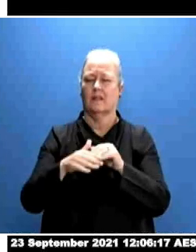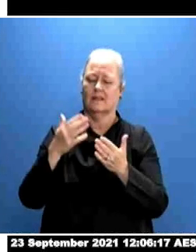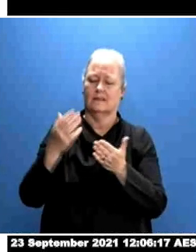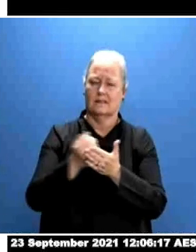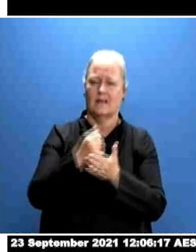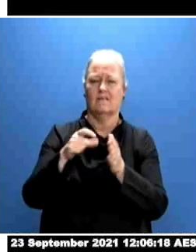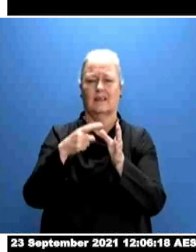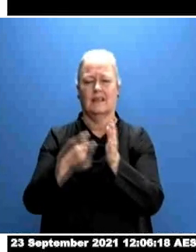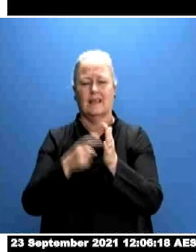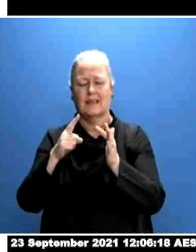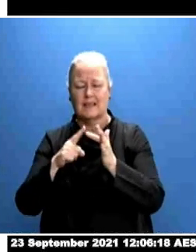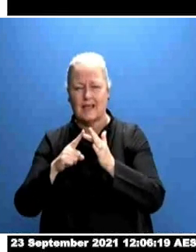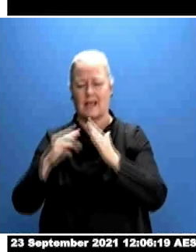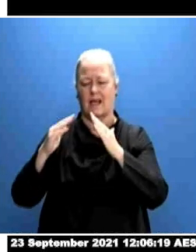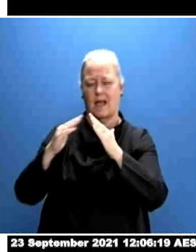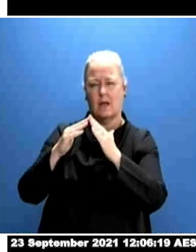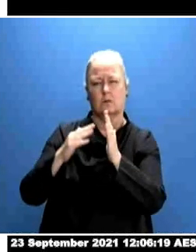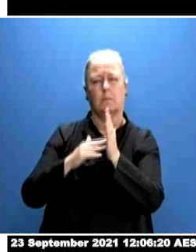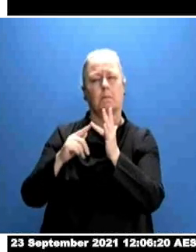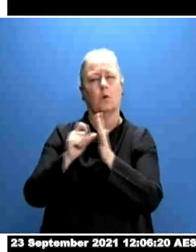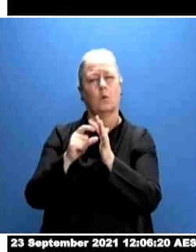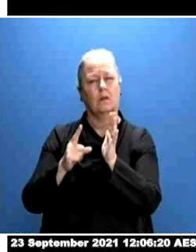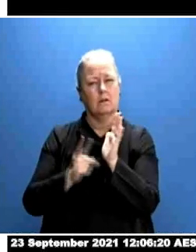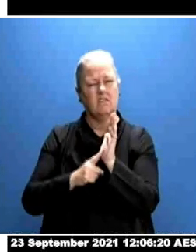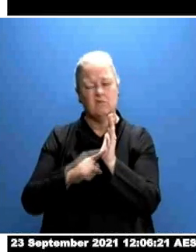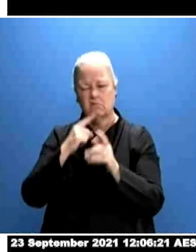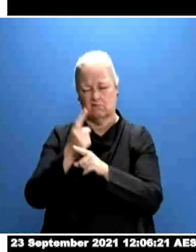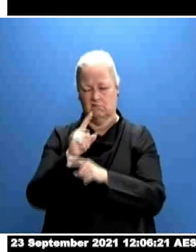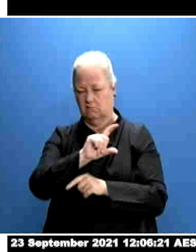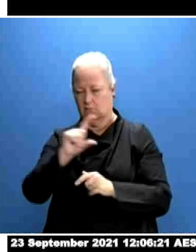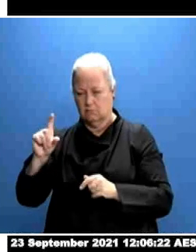which is the way in which the Safe Care House,